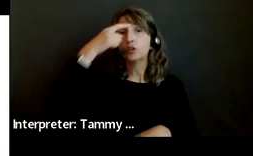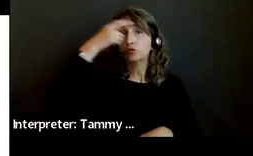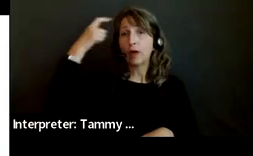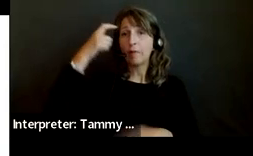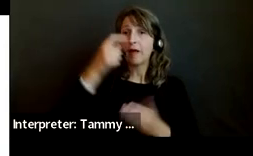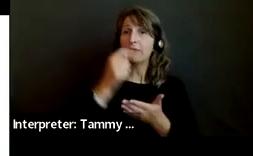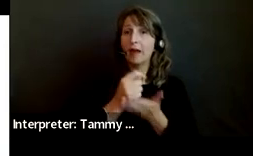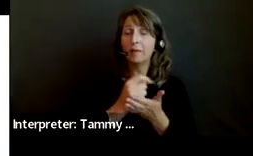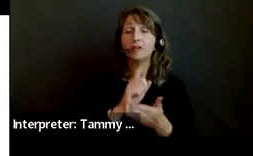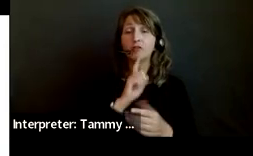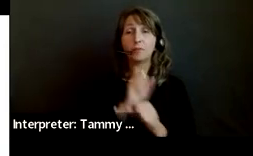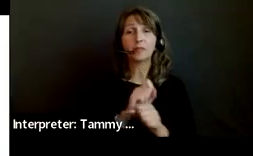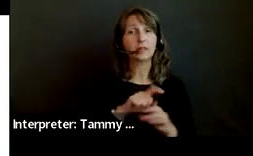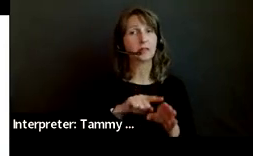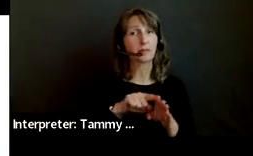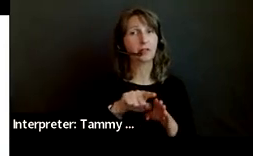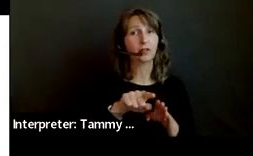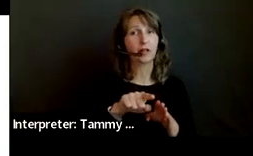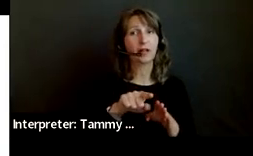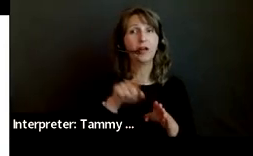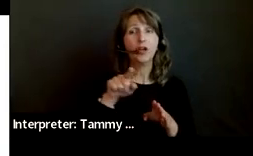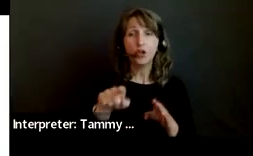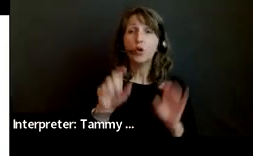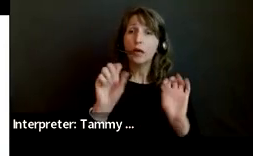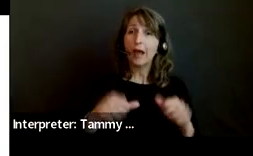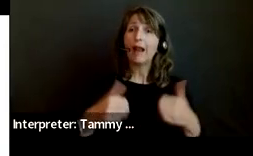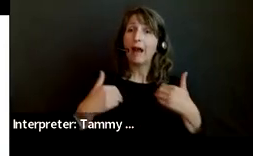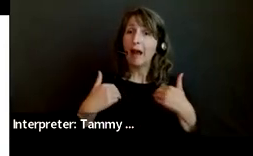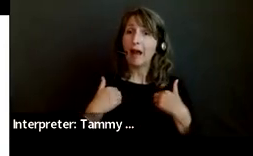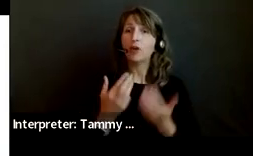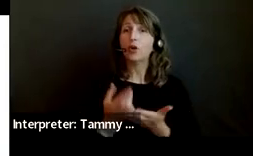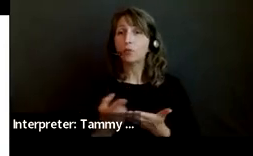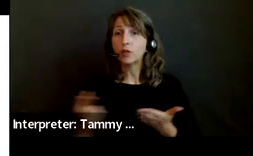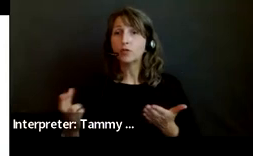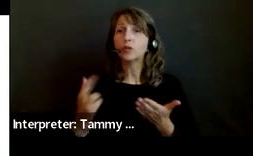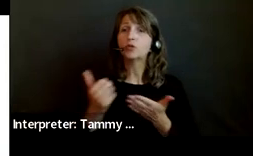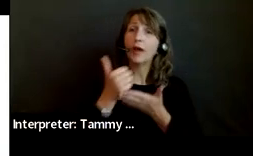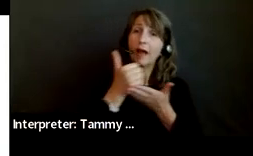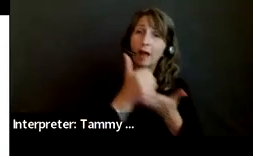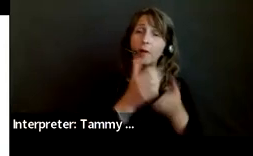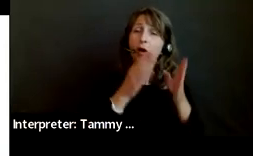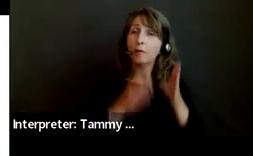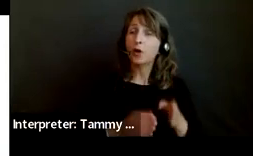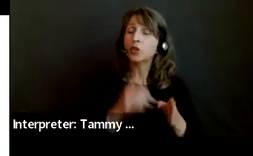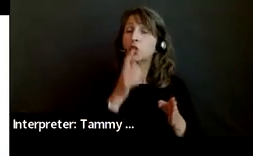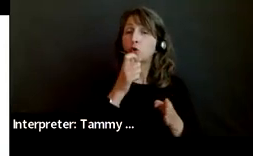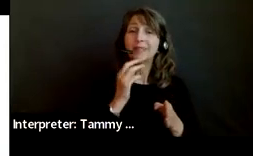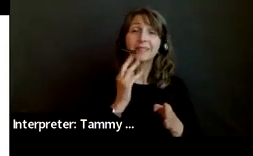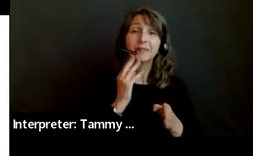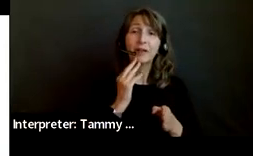You can have the tools to utilize to support someone who has experienced a trauma or maybe having a trauma reaction.